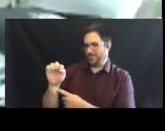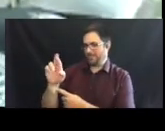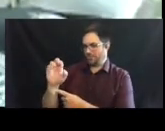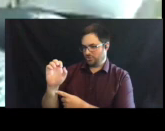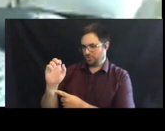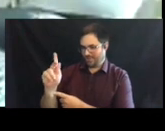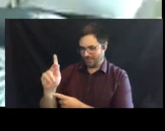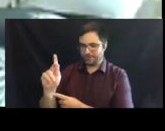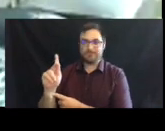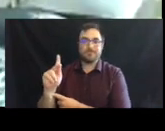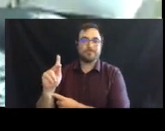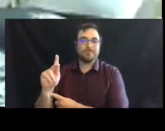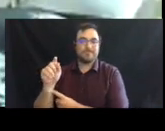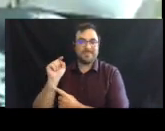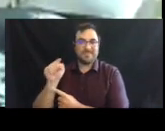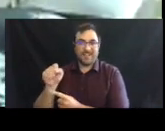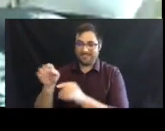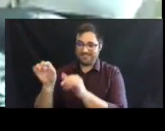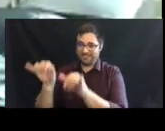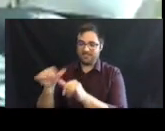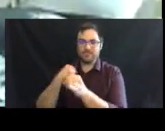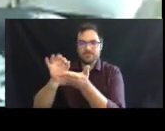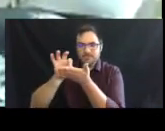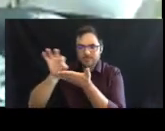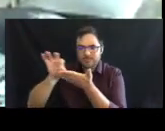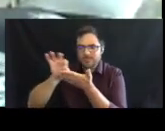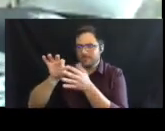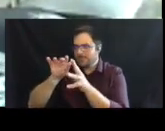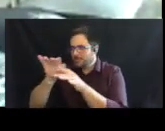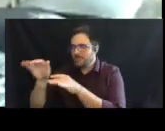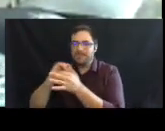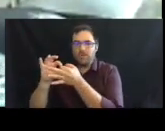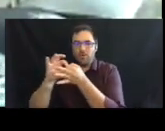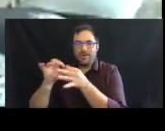Hearing detection and intervention tracking referral and coordination system it's an online